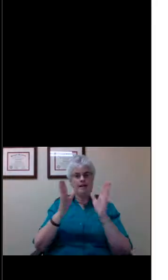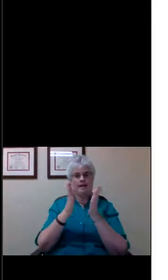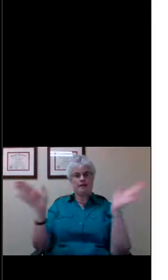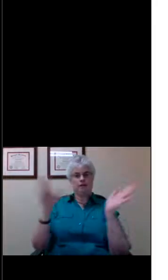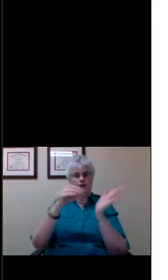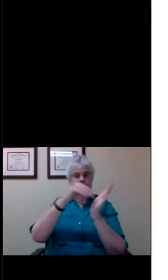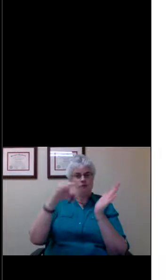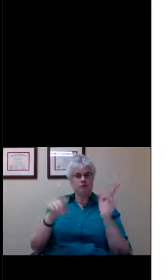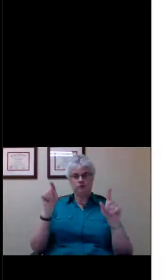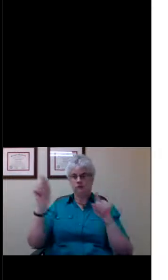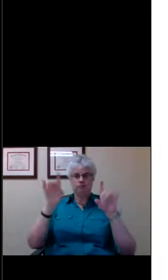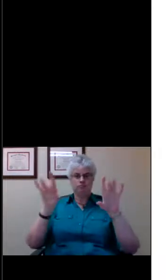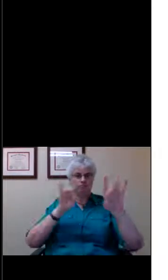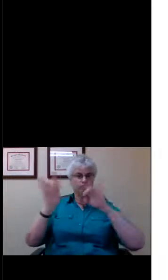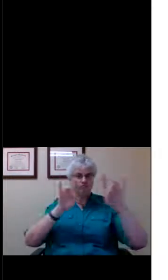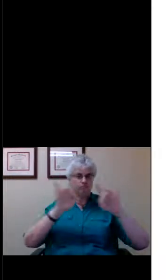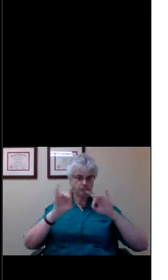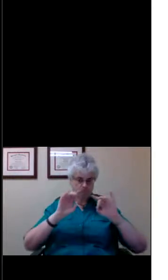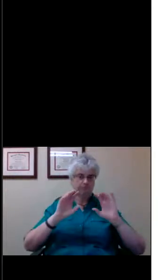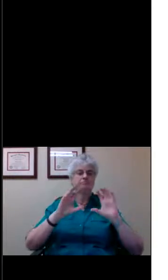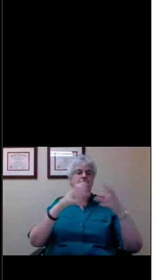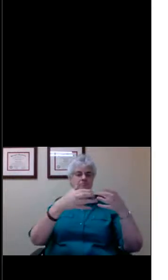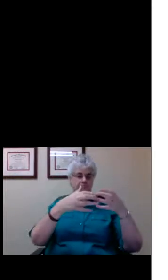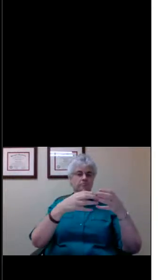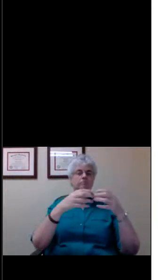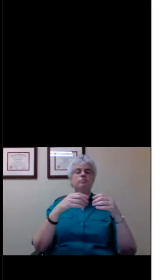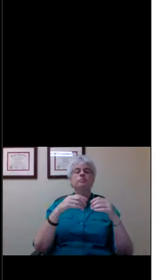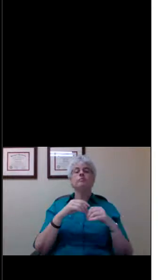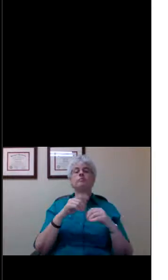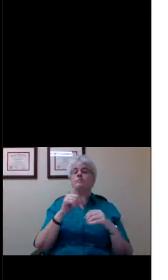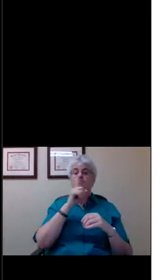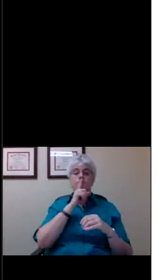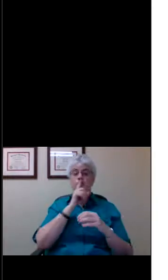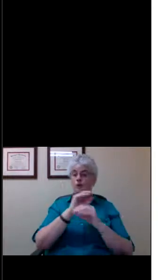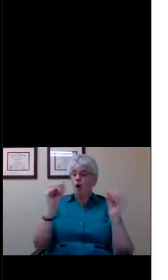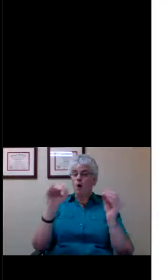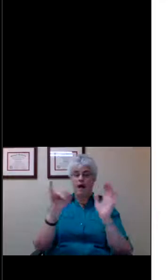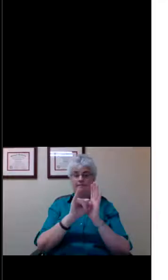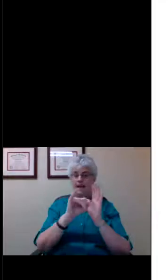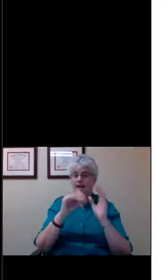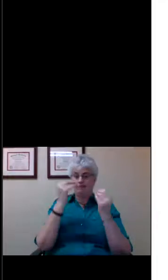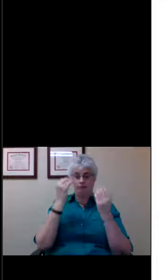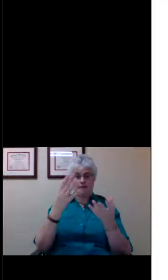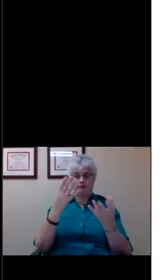we had a broad range of students that we were able to choose from and there was